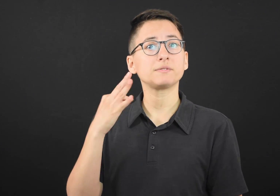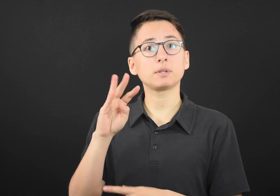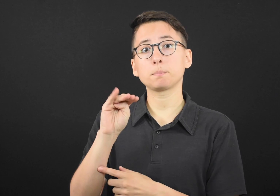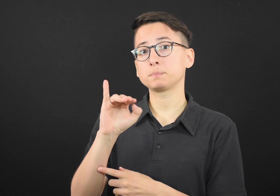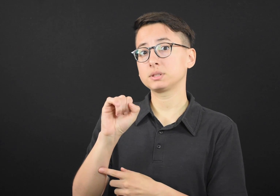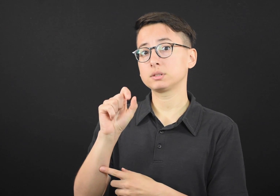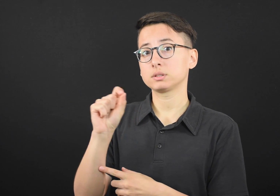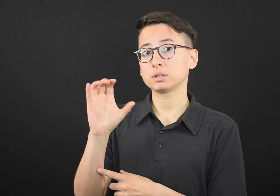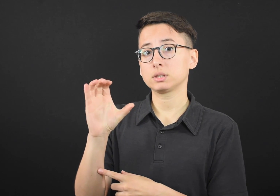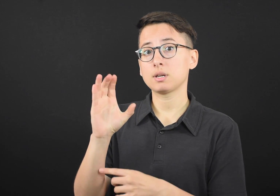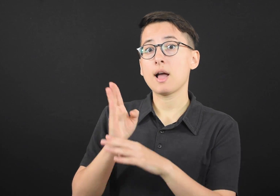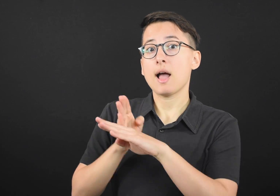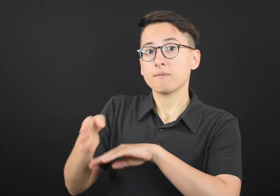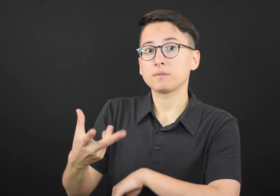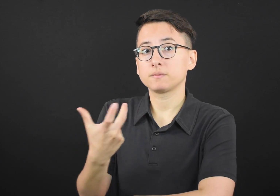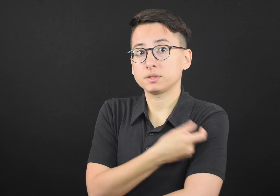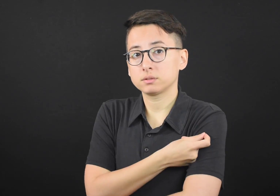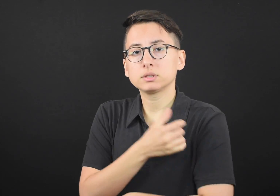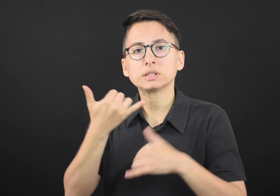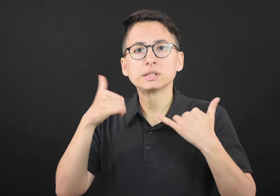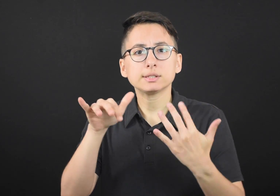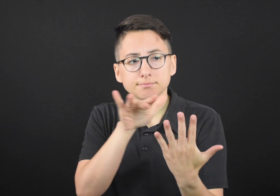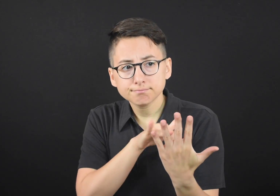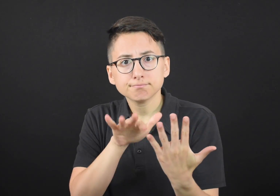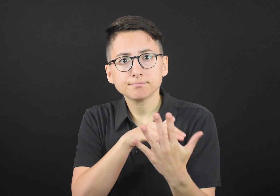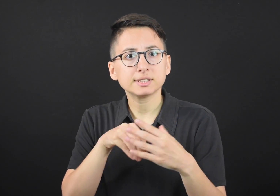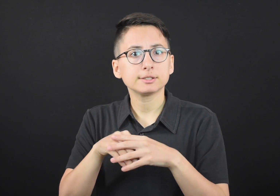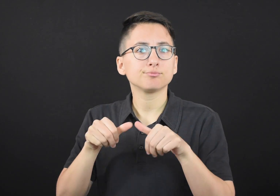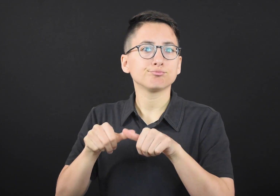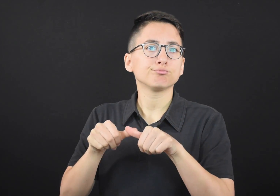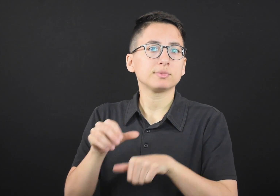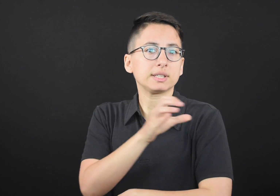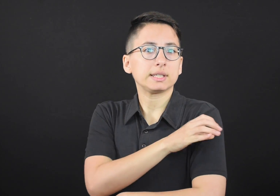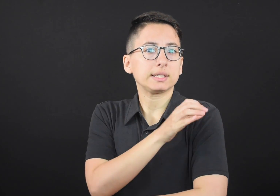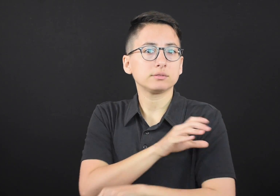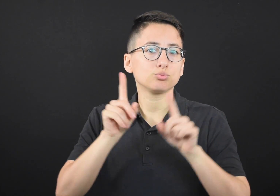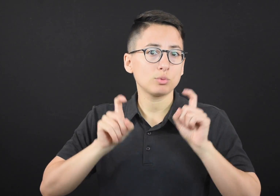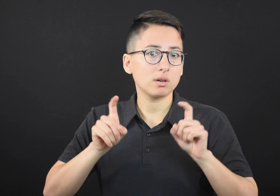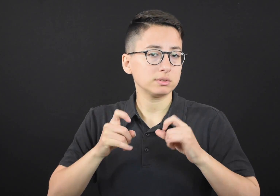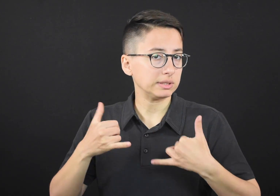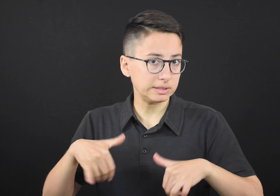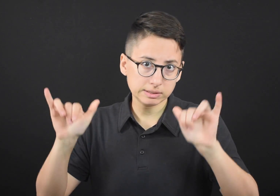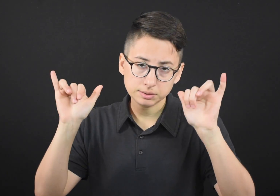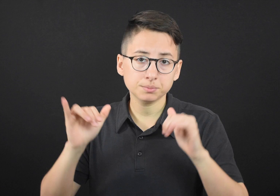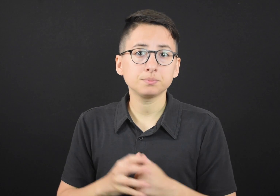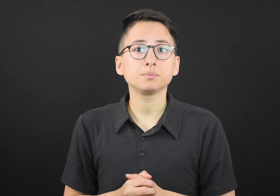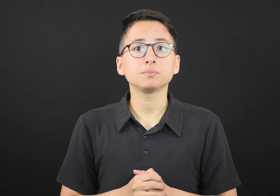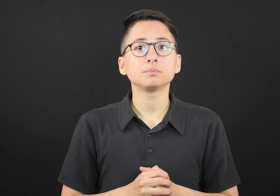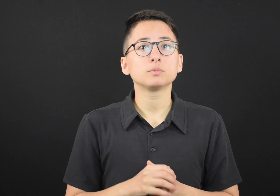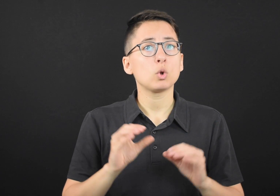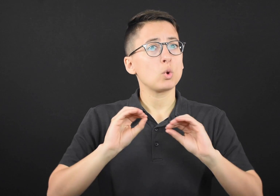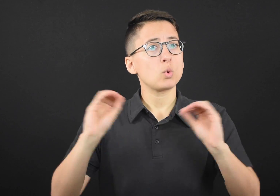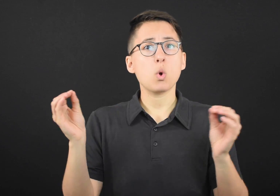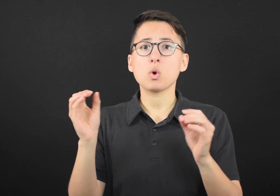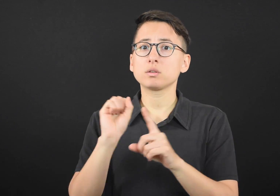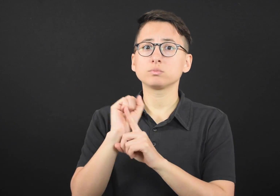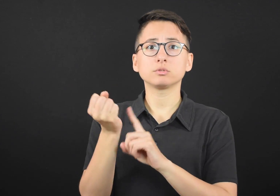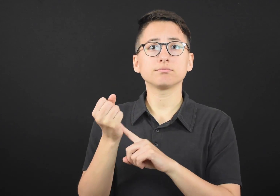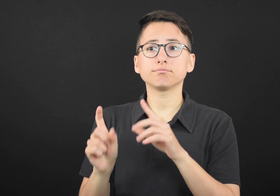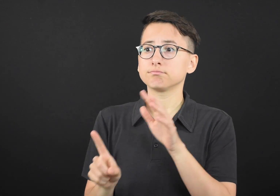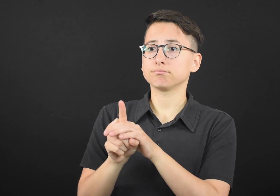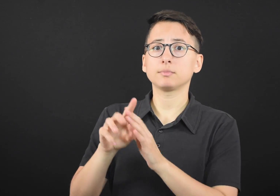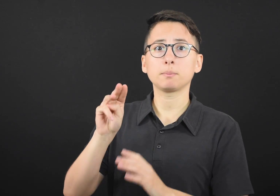vaccination is being studied in ongoing clinical trials. No cases of MIS-